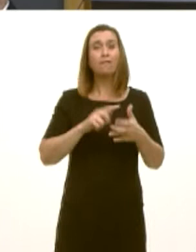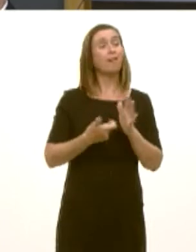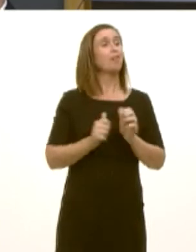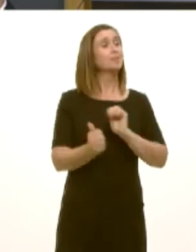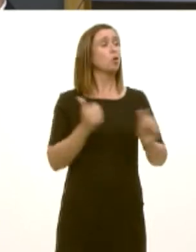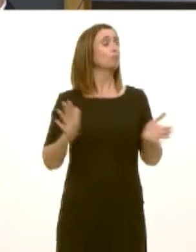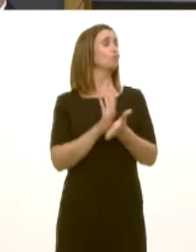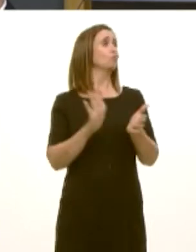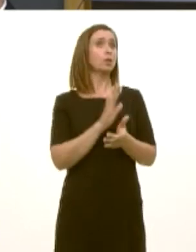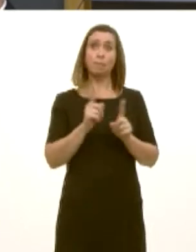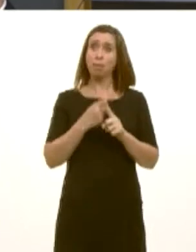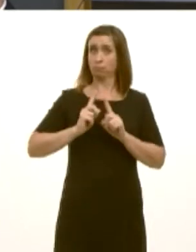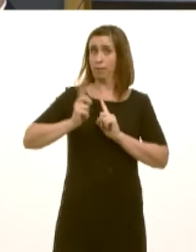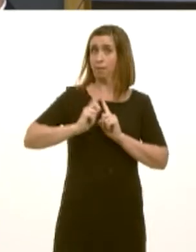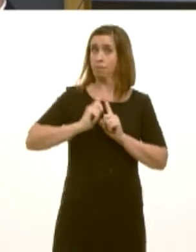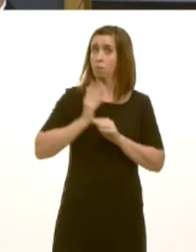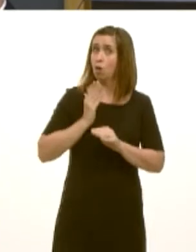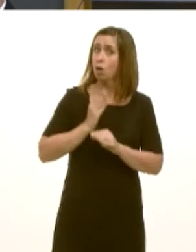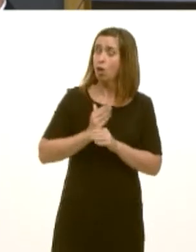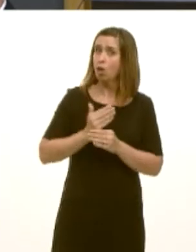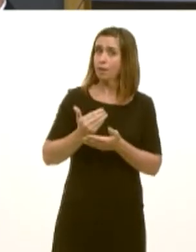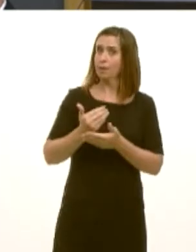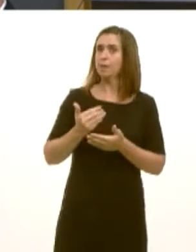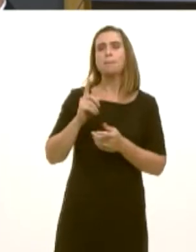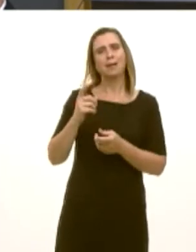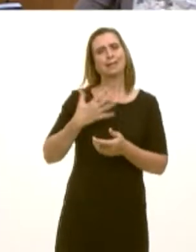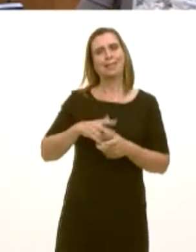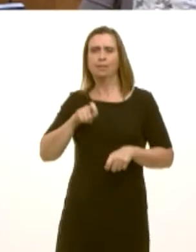form of getting to work, and to get to work safely.